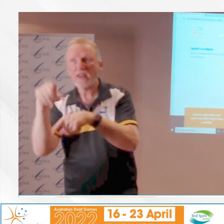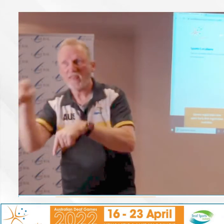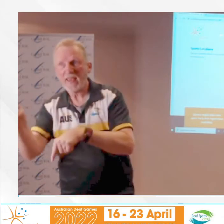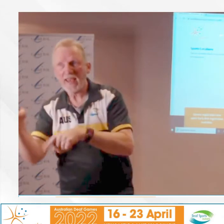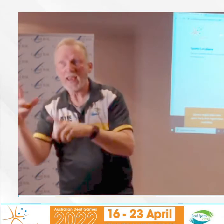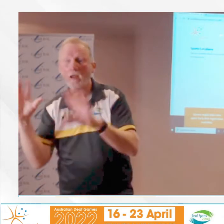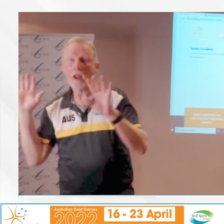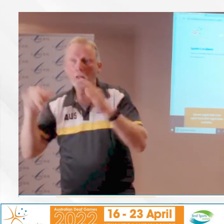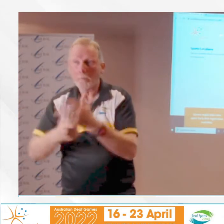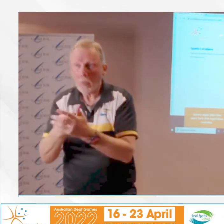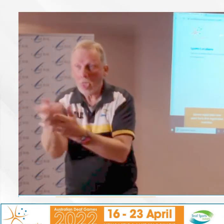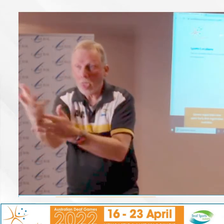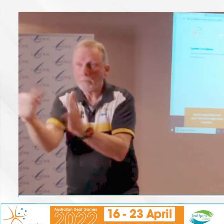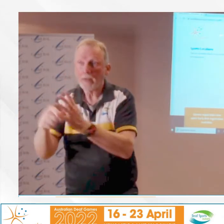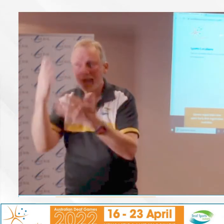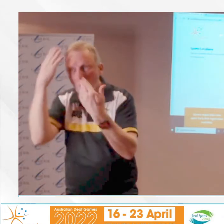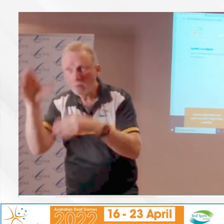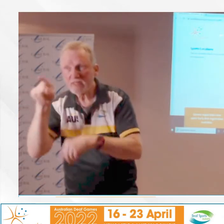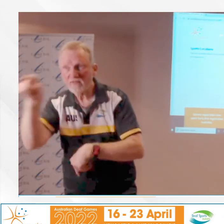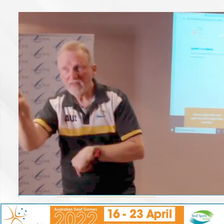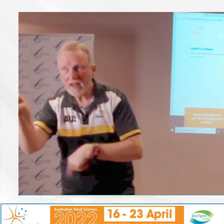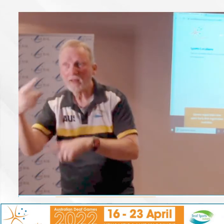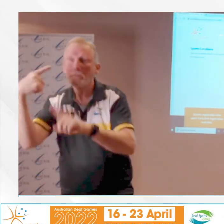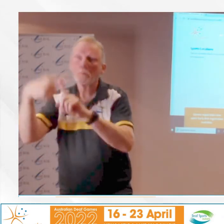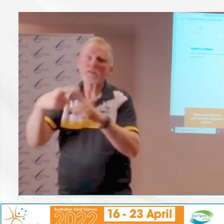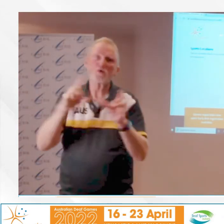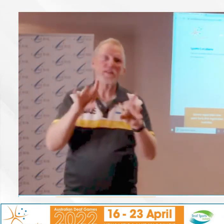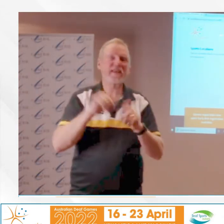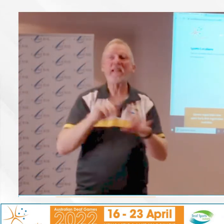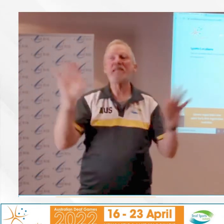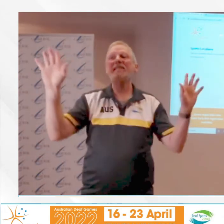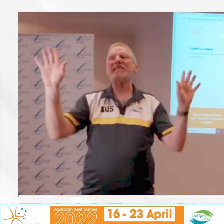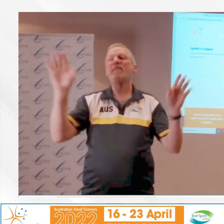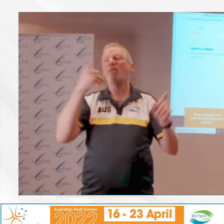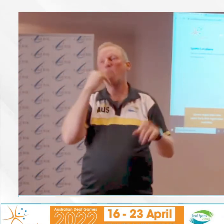and so we can't hold two tournaments because financially it's not viable